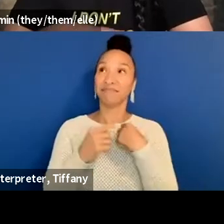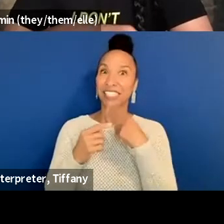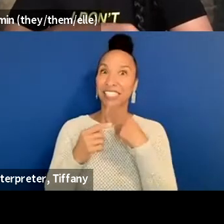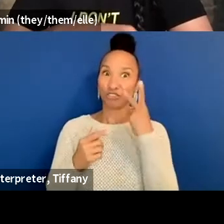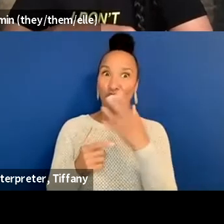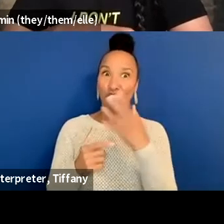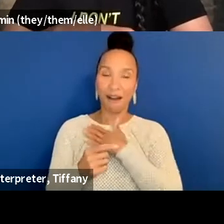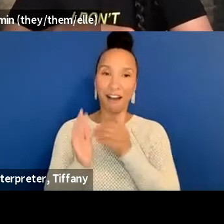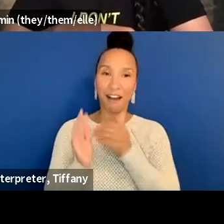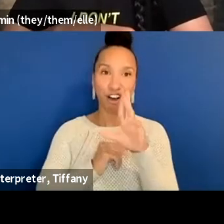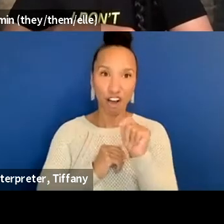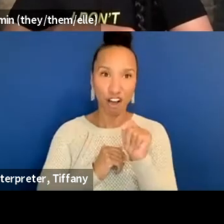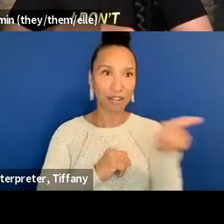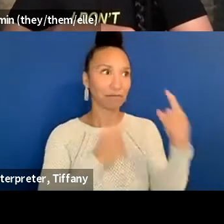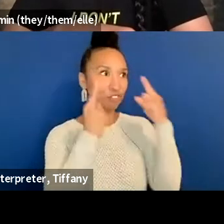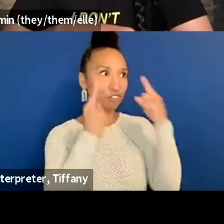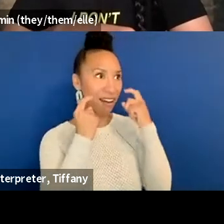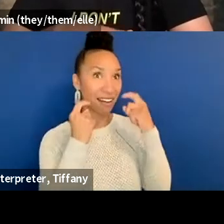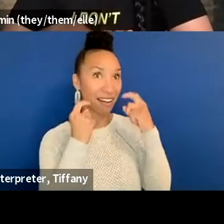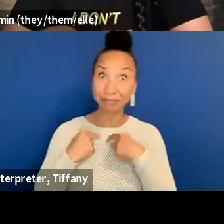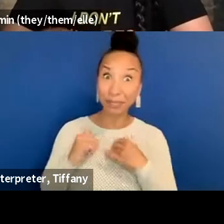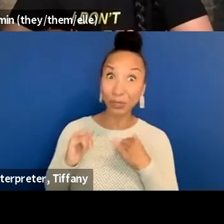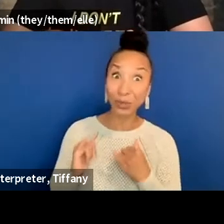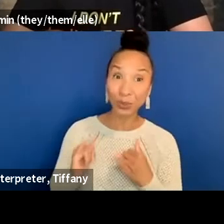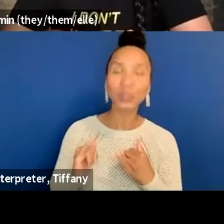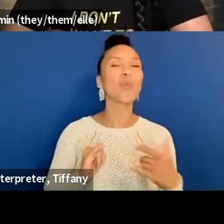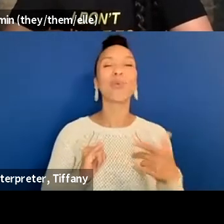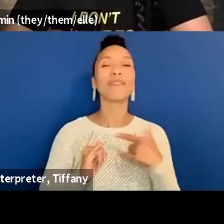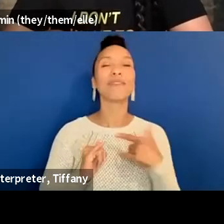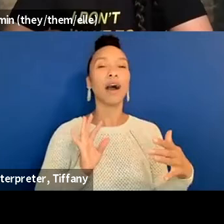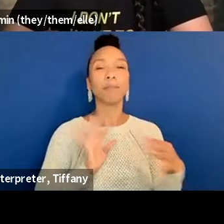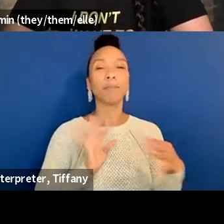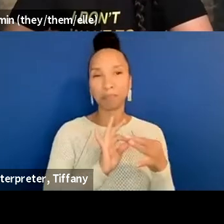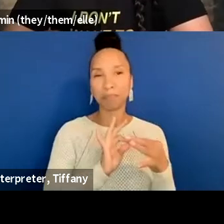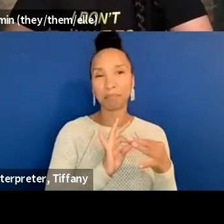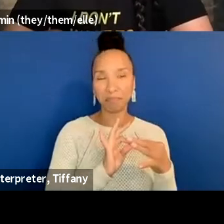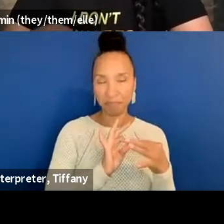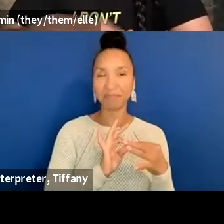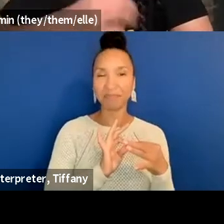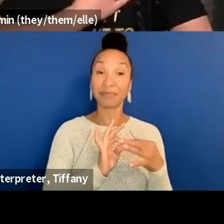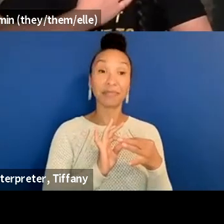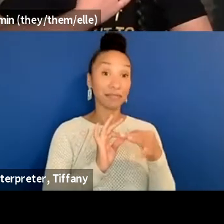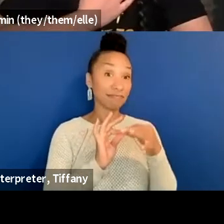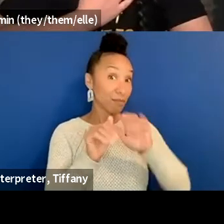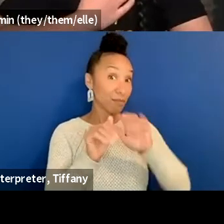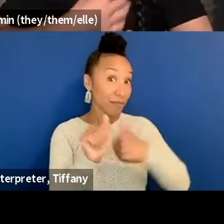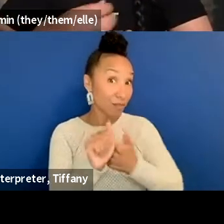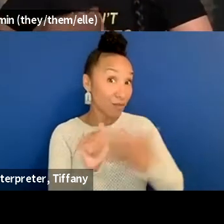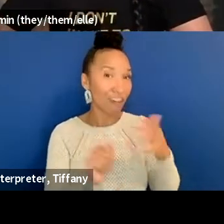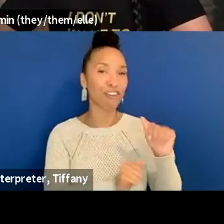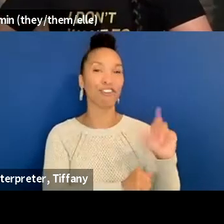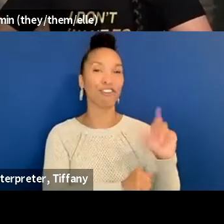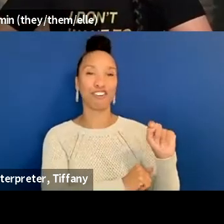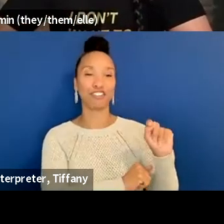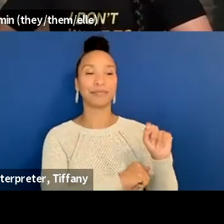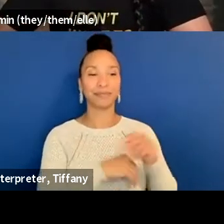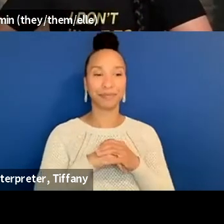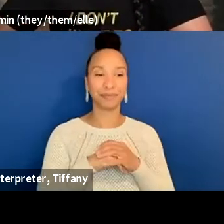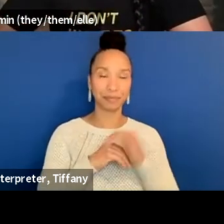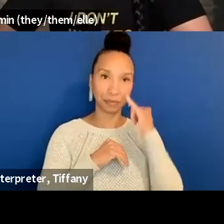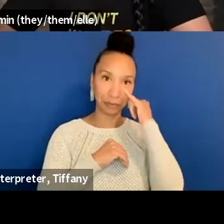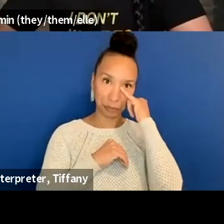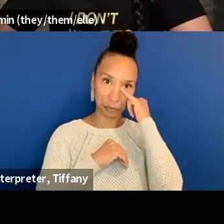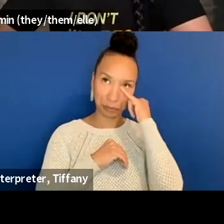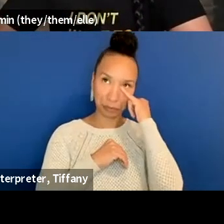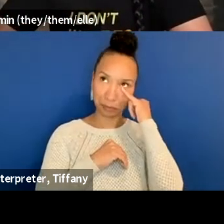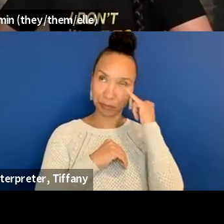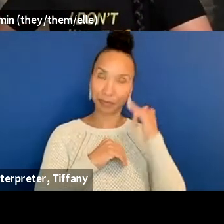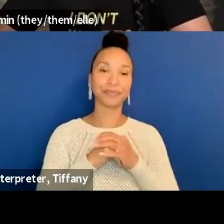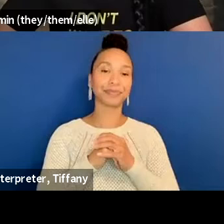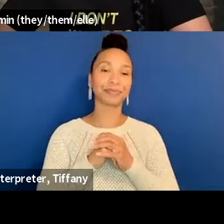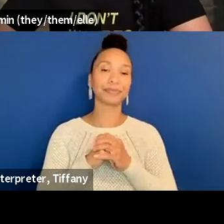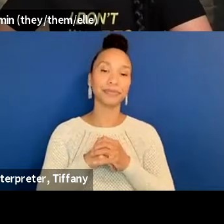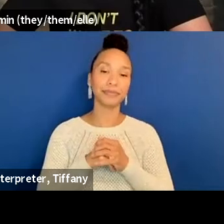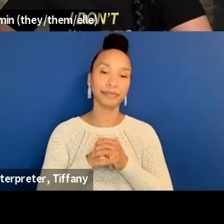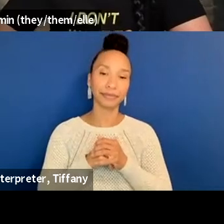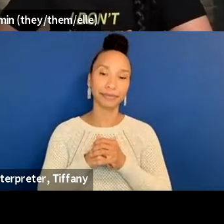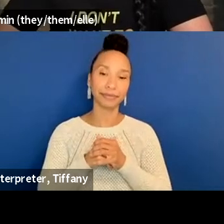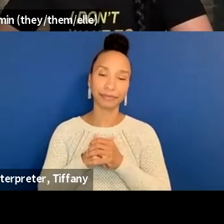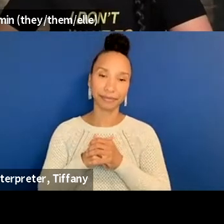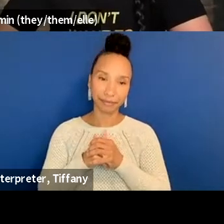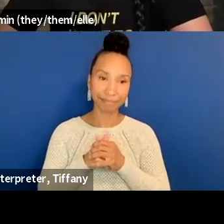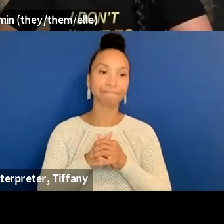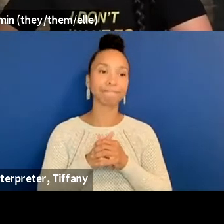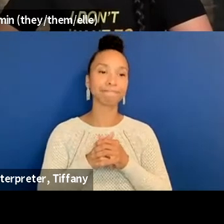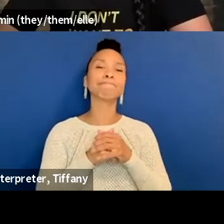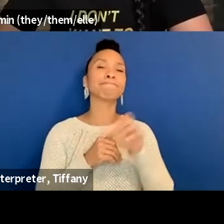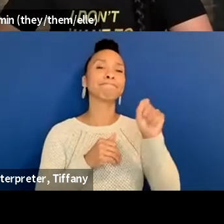Leah (she/her): I think yeah what they just said about the xen we were really craving conversation and connection and a container for our experiences and a way to celebrate self expression and creativity.